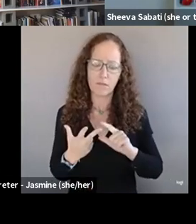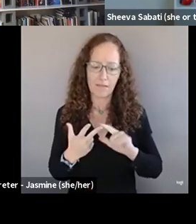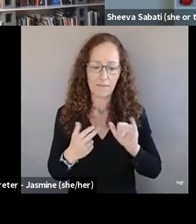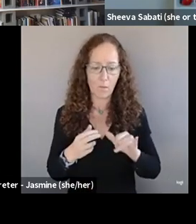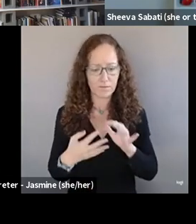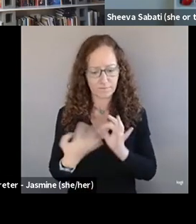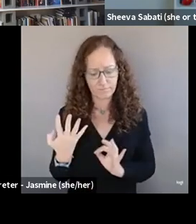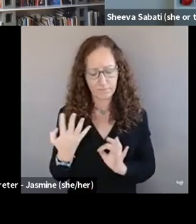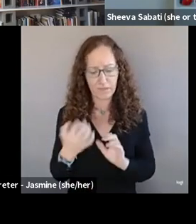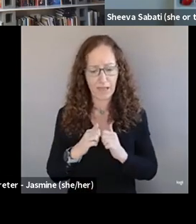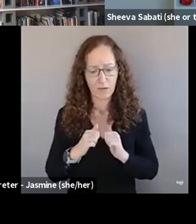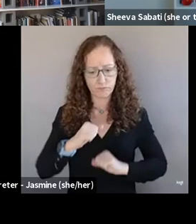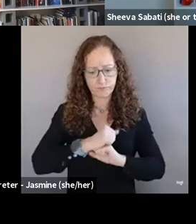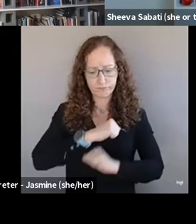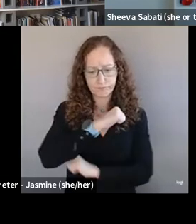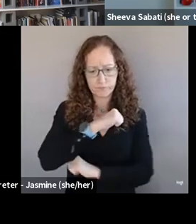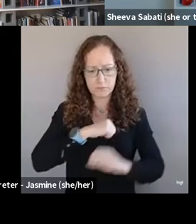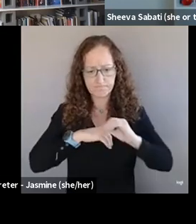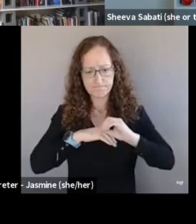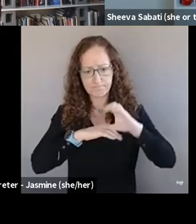another? And these larger legacies?